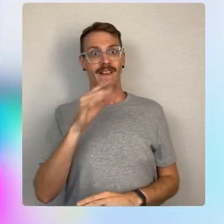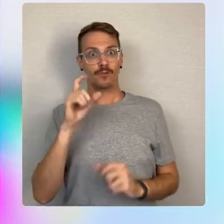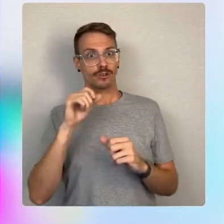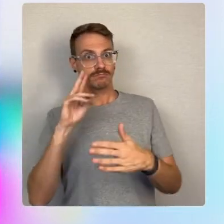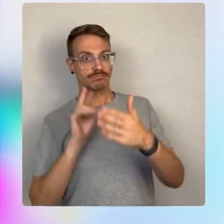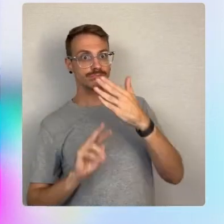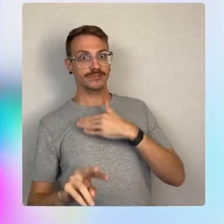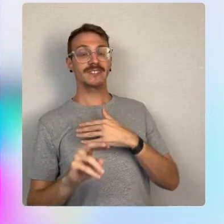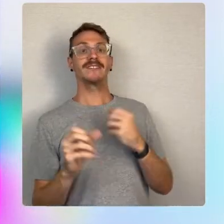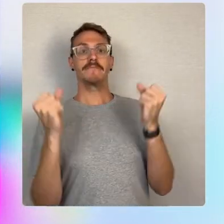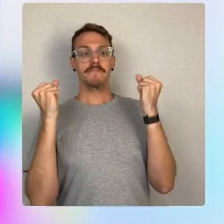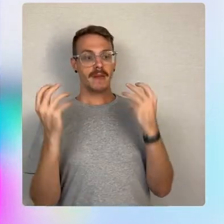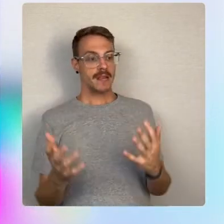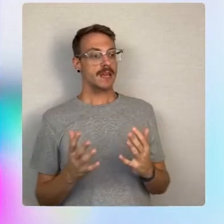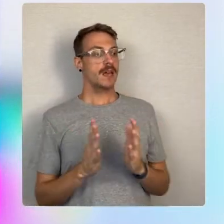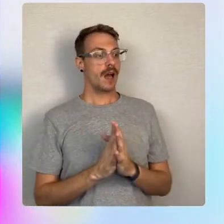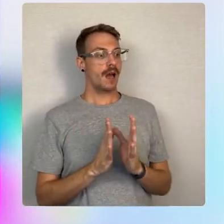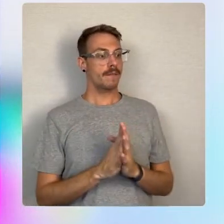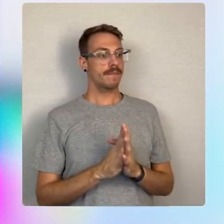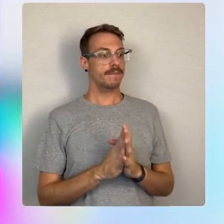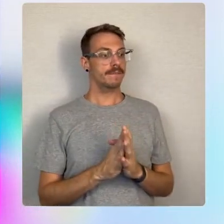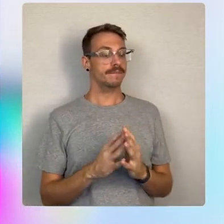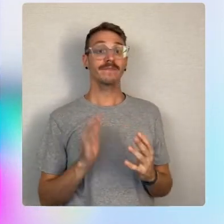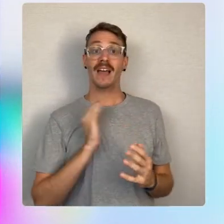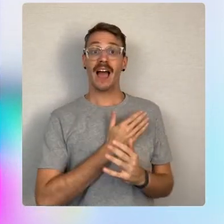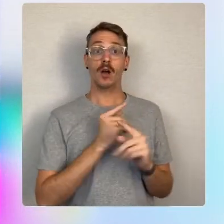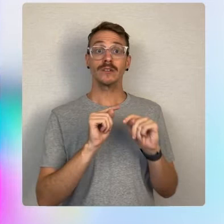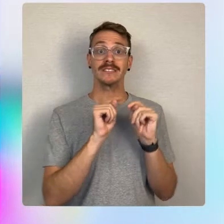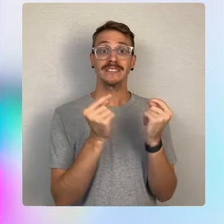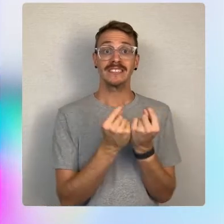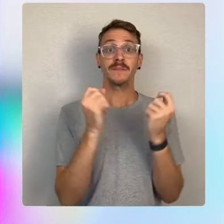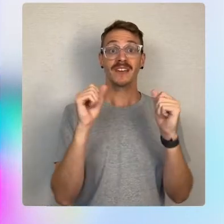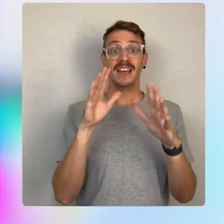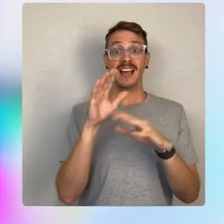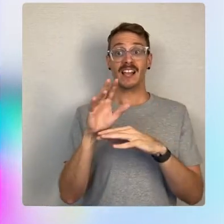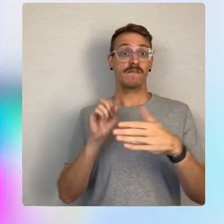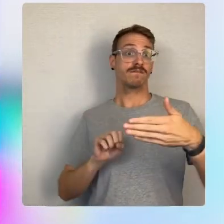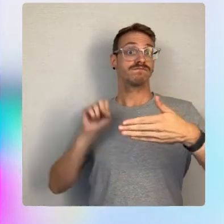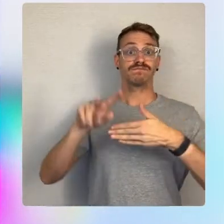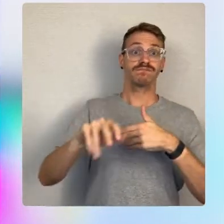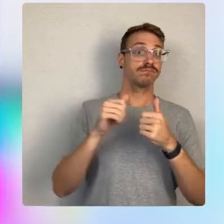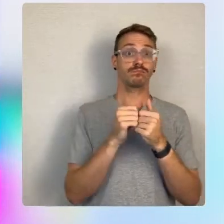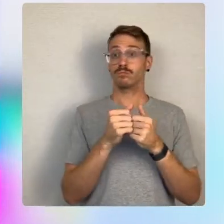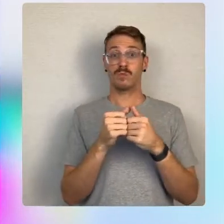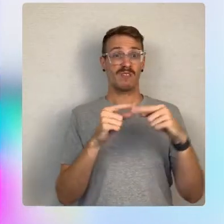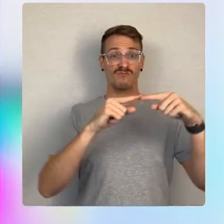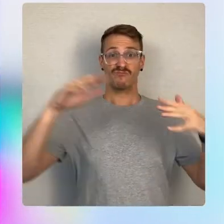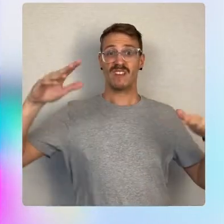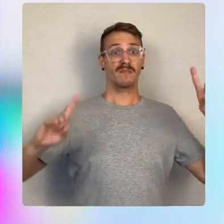is a lot of our team can kind of hop in with random people playing online,